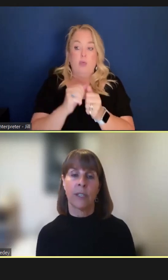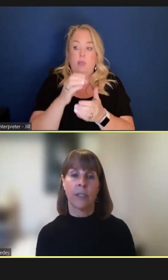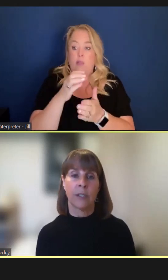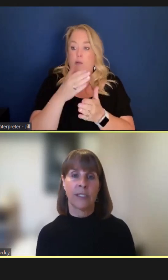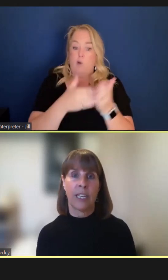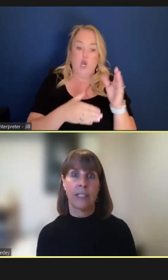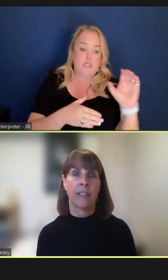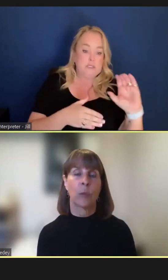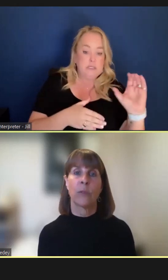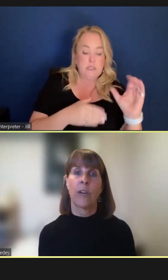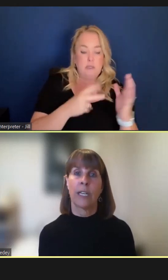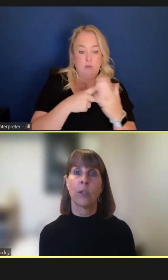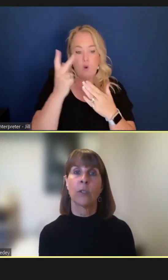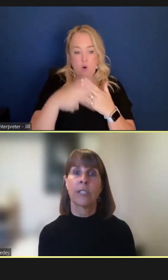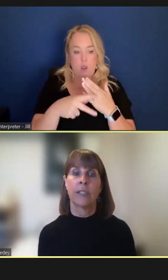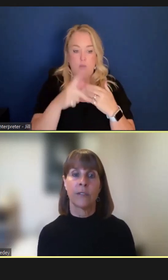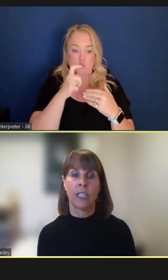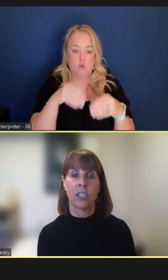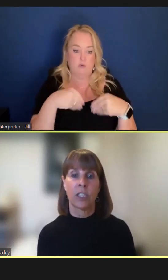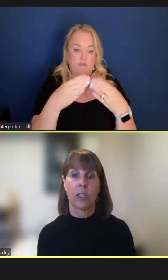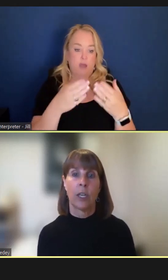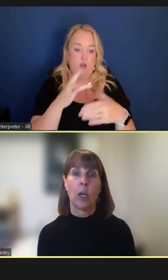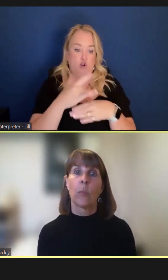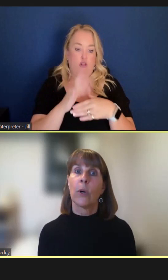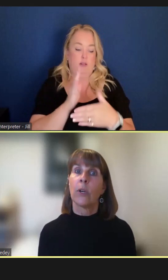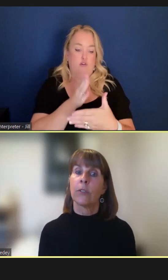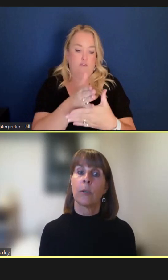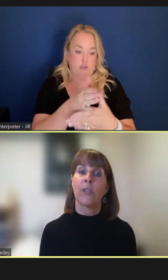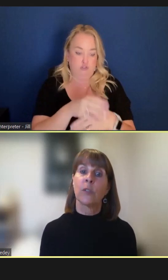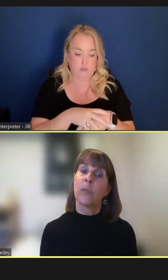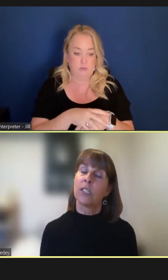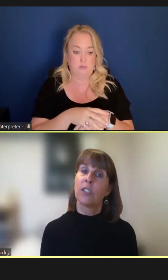their state that are providing early intervention partnering with specialty